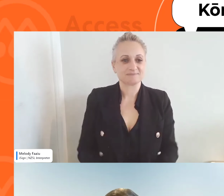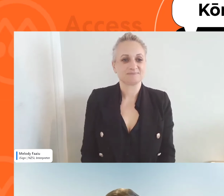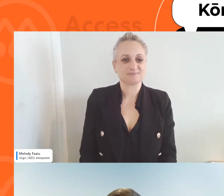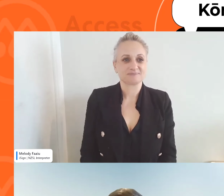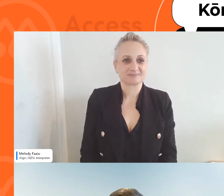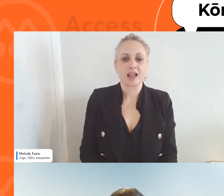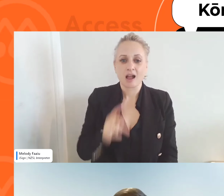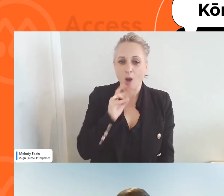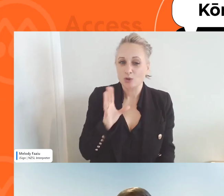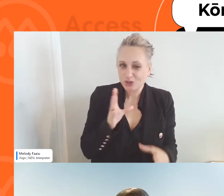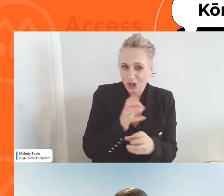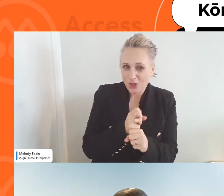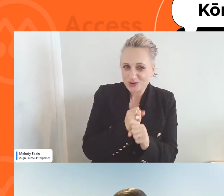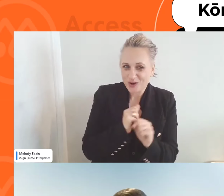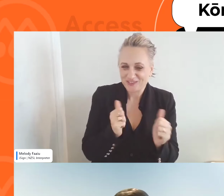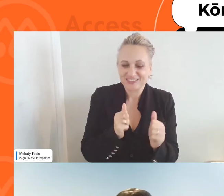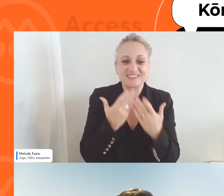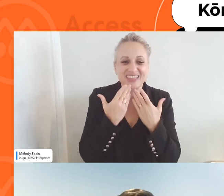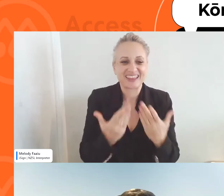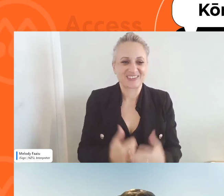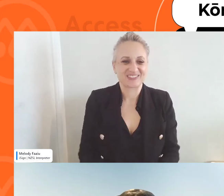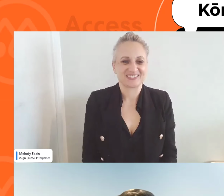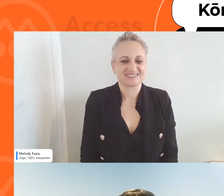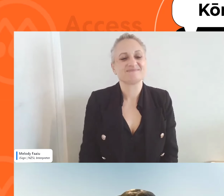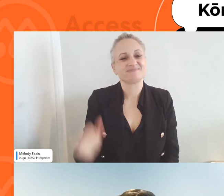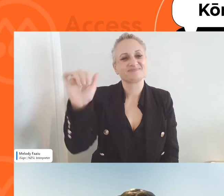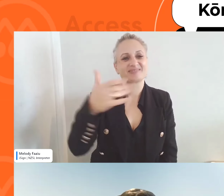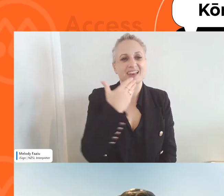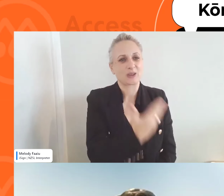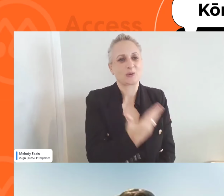it off, yes. Thank you very much. Thank you so much for joining us